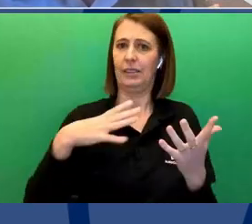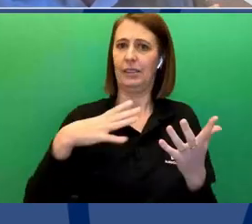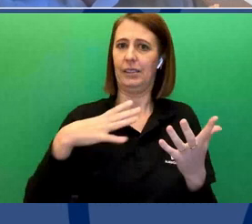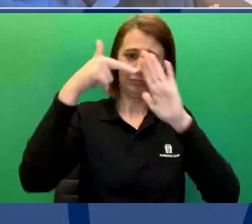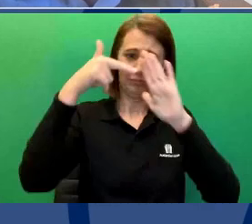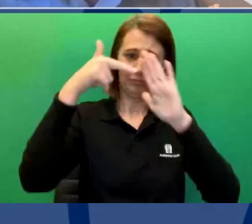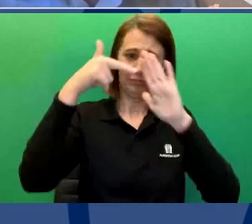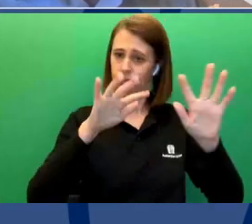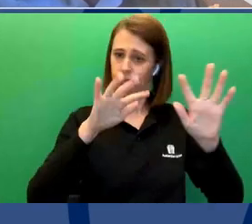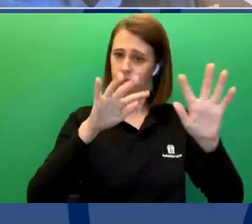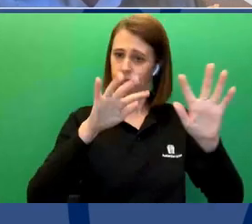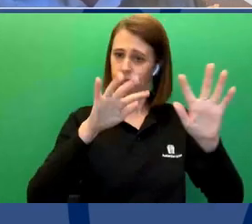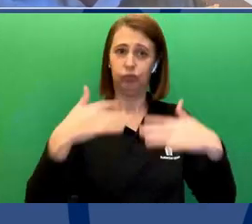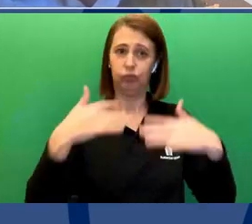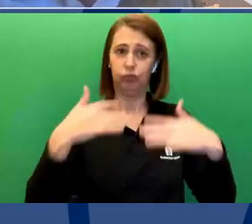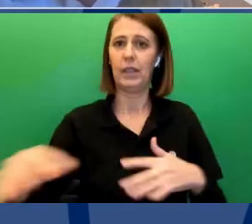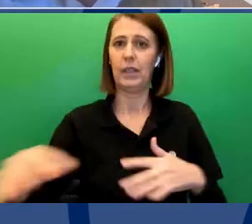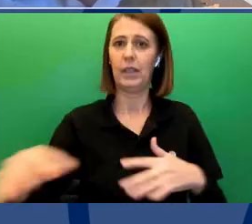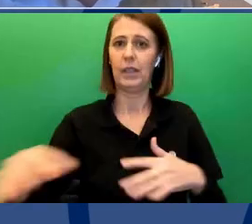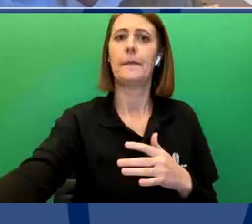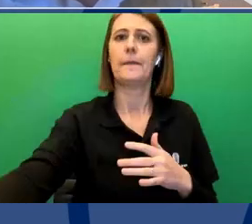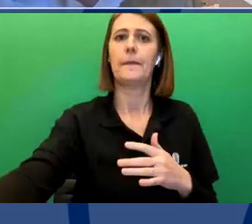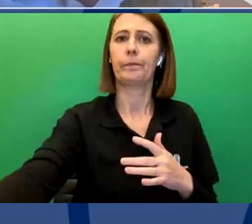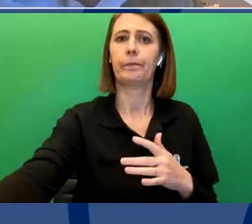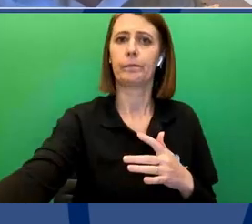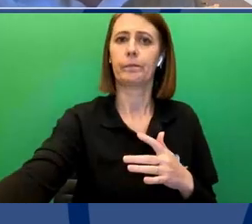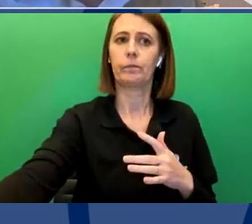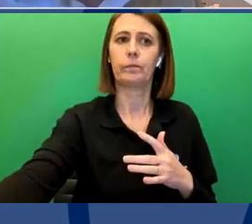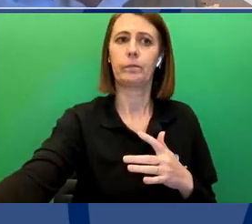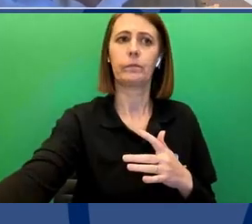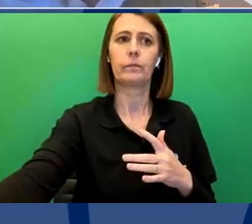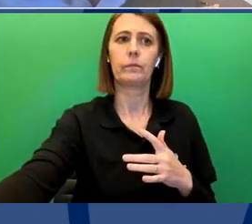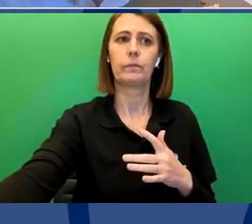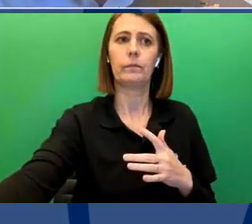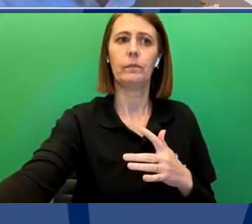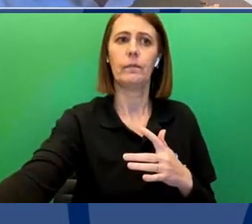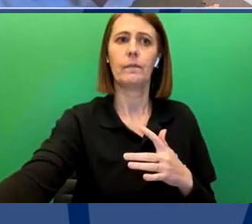is meeting the cost of extending COVID‑19 disaster payments outside of Commonwealth